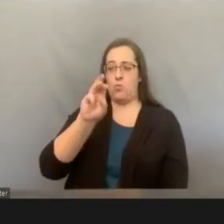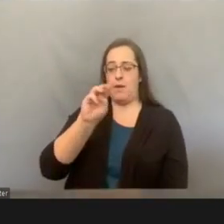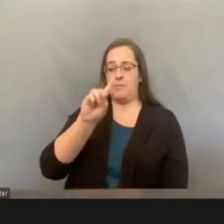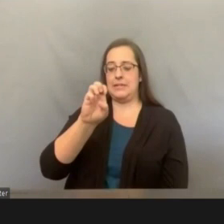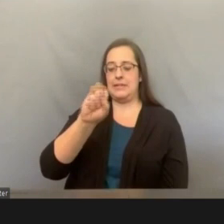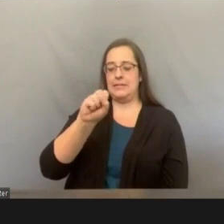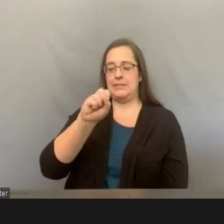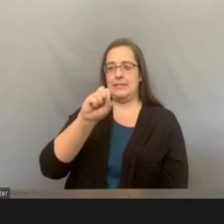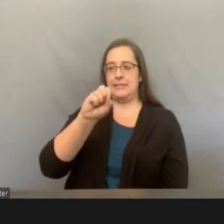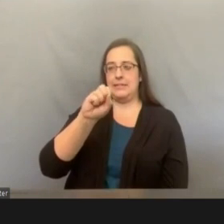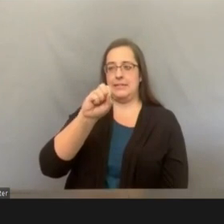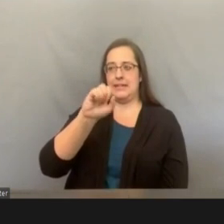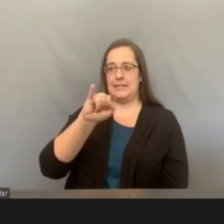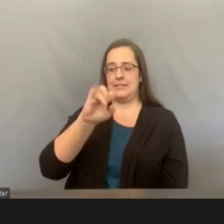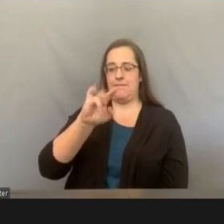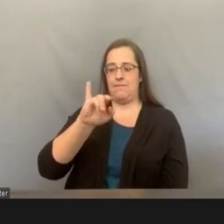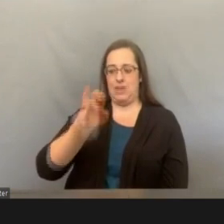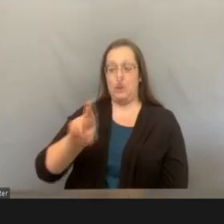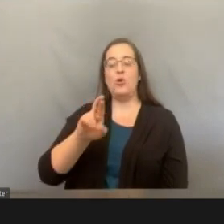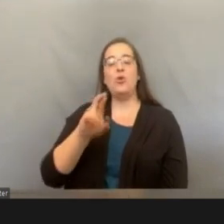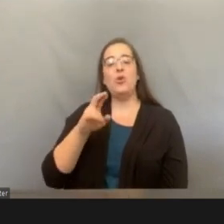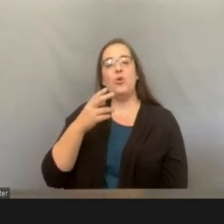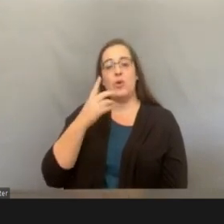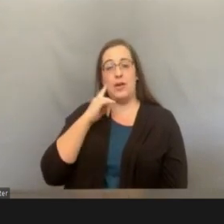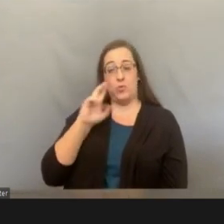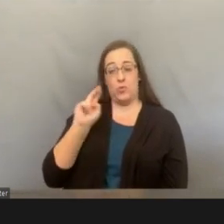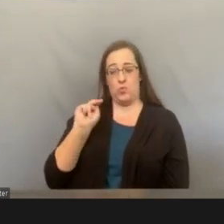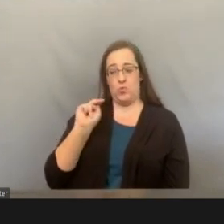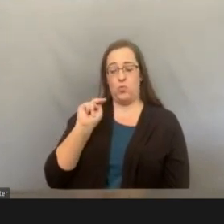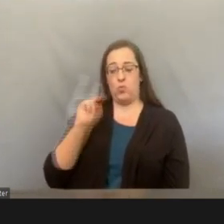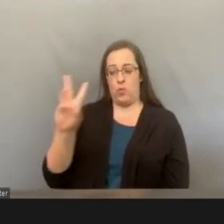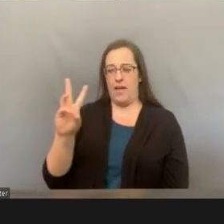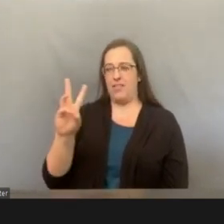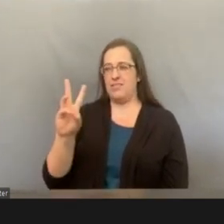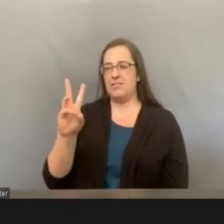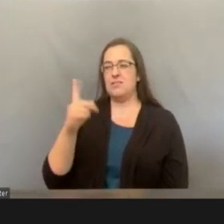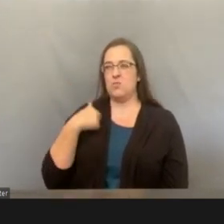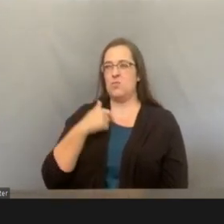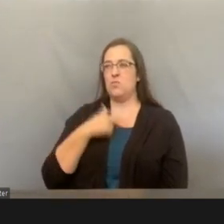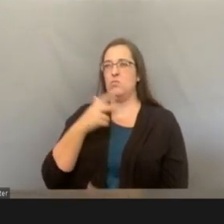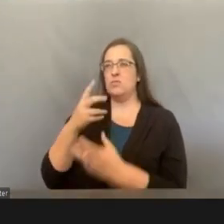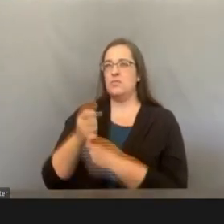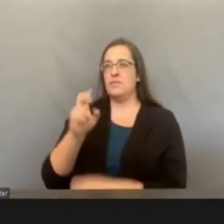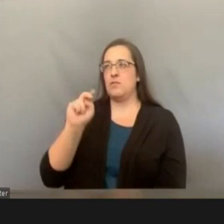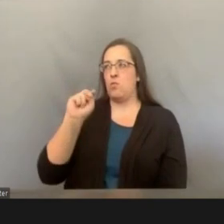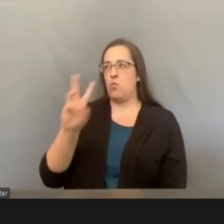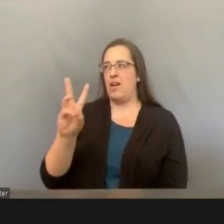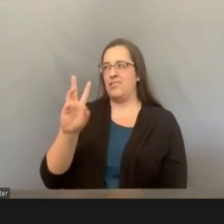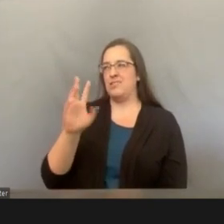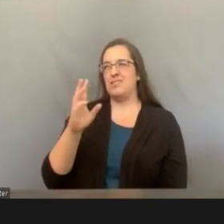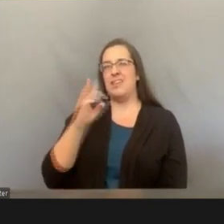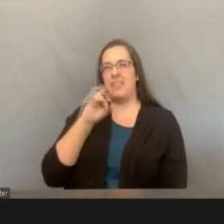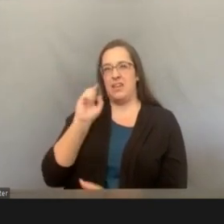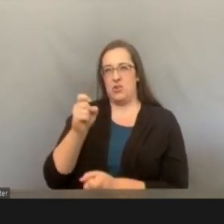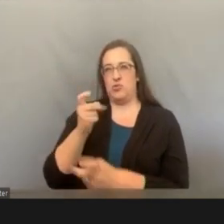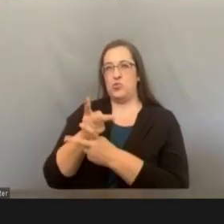ARE GETTING IT? I BELIEVE BOTH HOSPITALS HAVE RECEIVED REMDESIVIR.